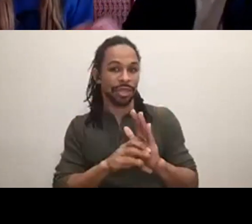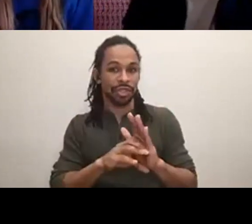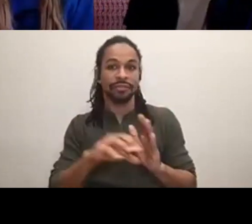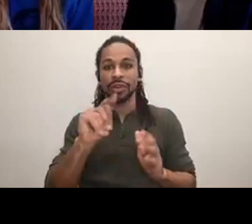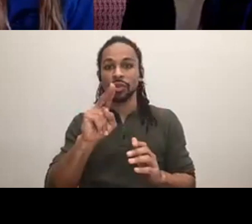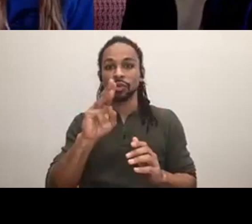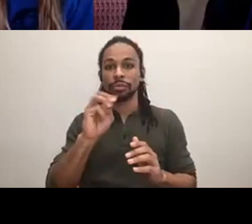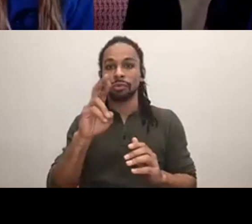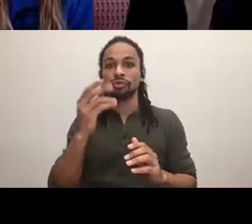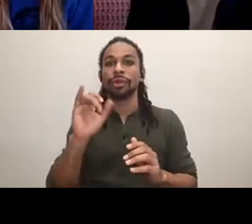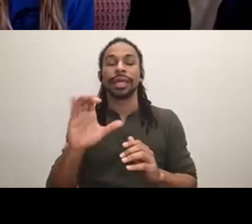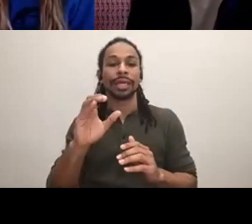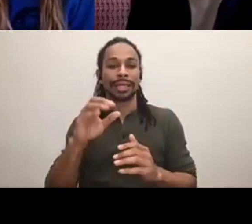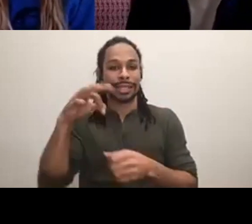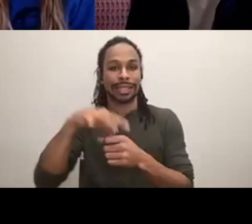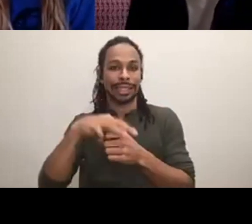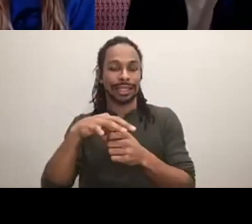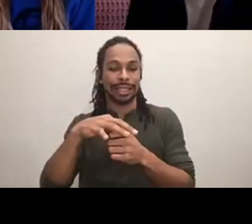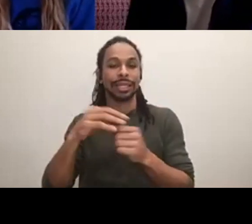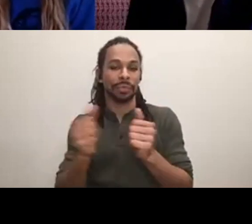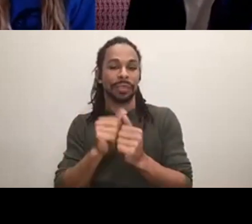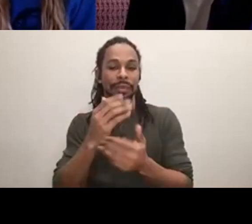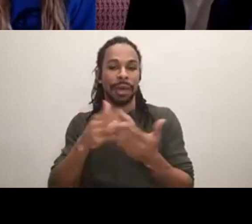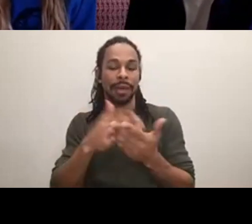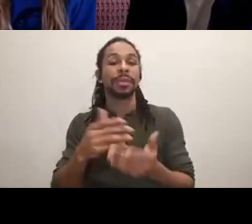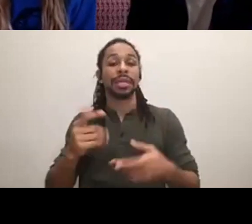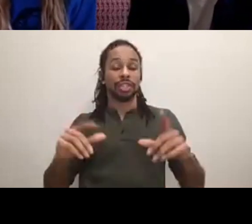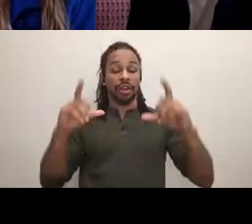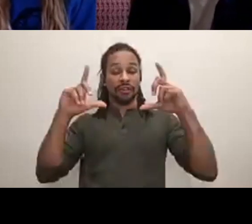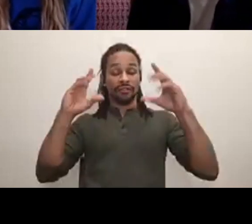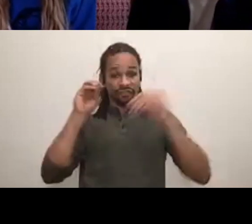to that link it will be available that way.Cool.I'm going to read out another alt‑text that